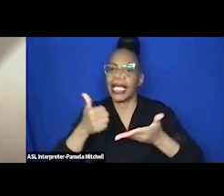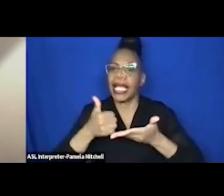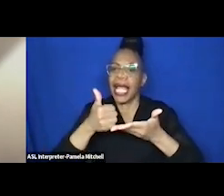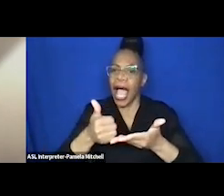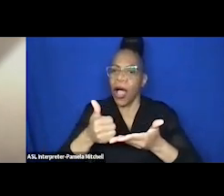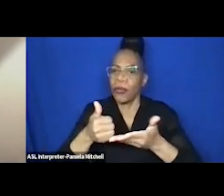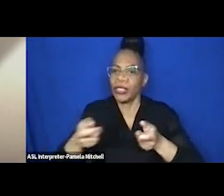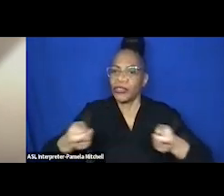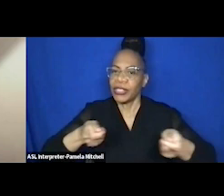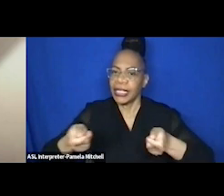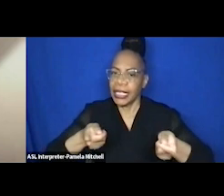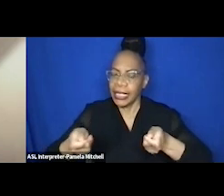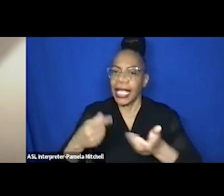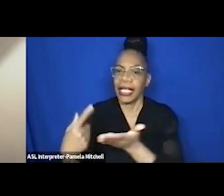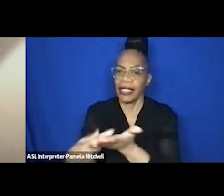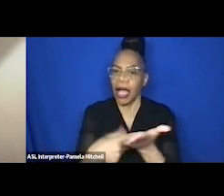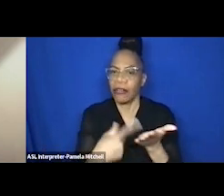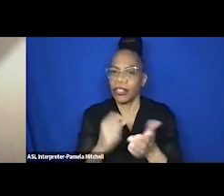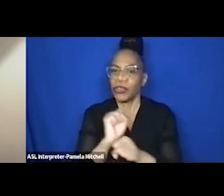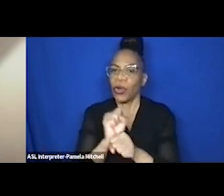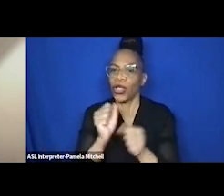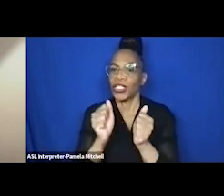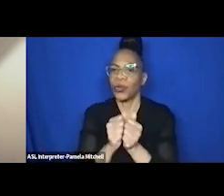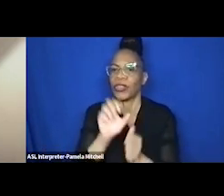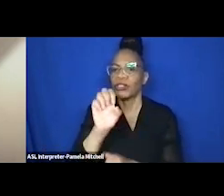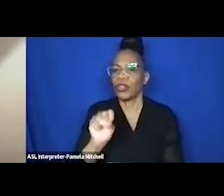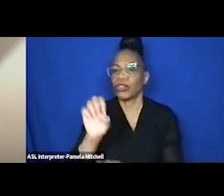with our local social security field office.